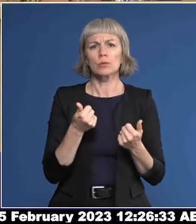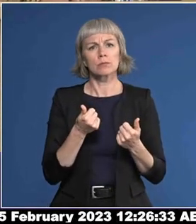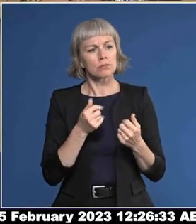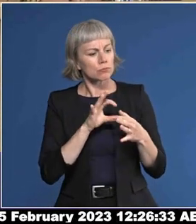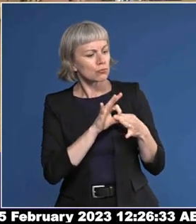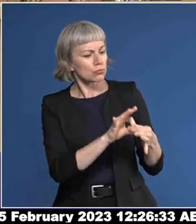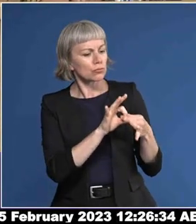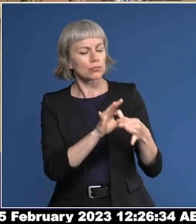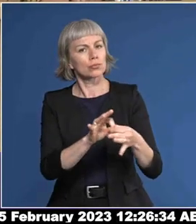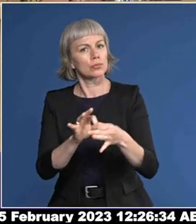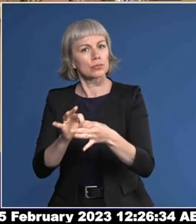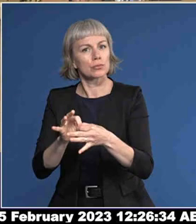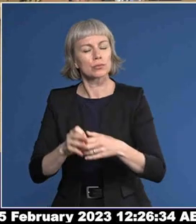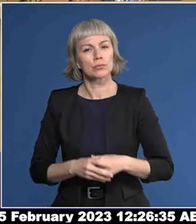terms of being in contact with our participants.